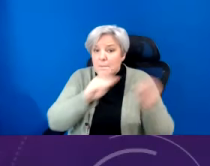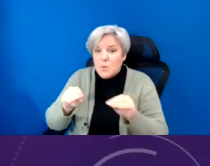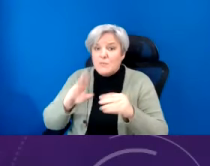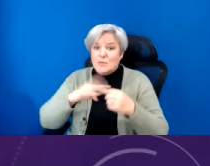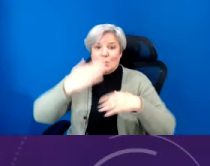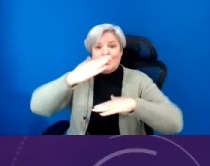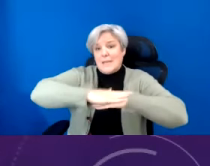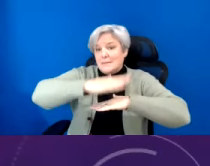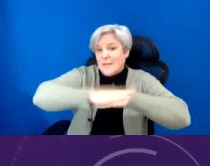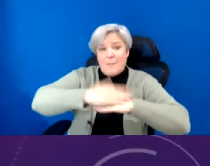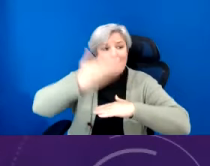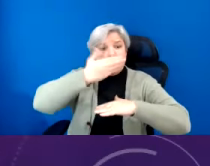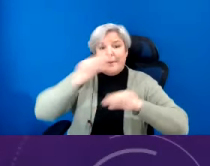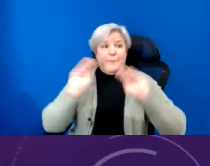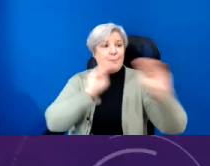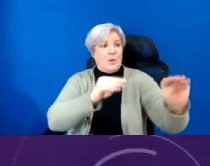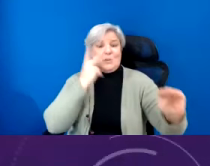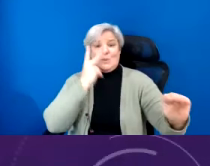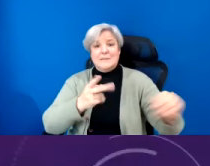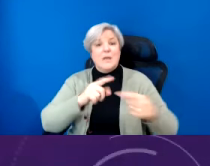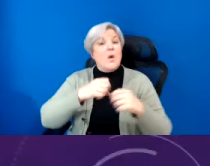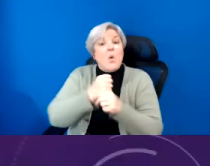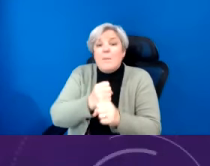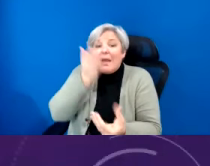or create a folder for the semester